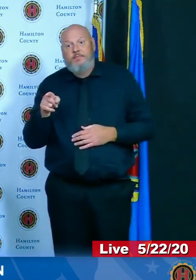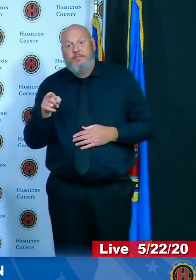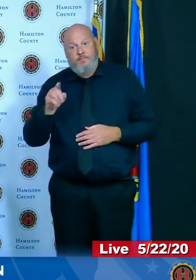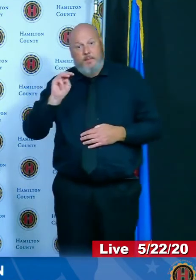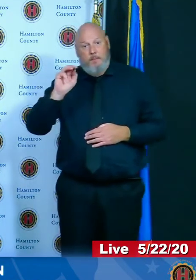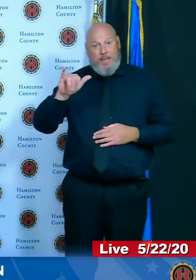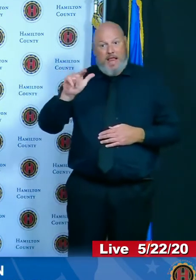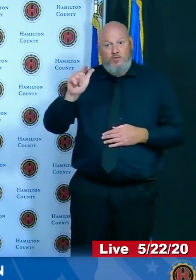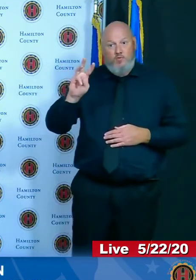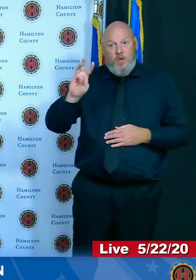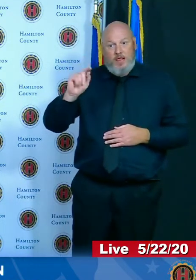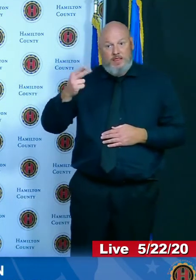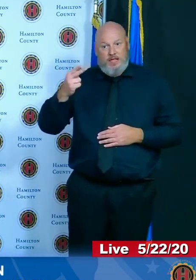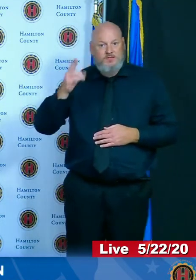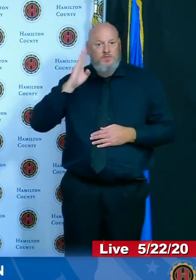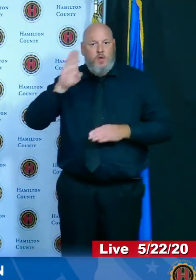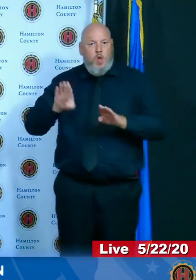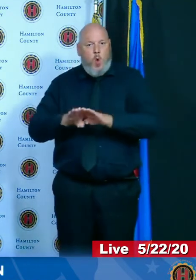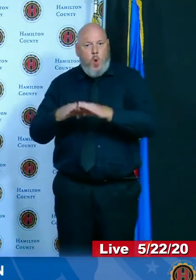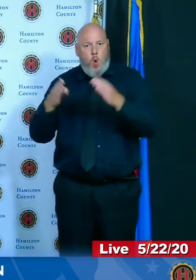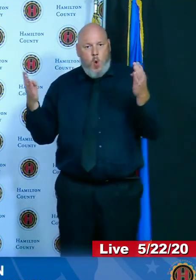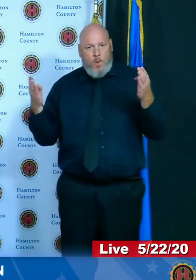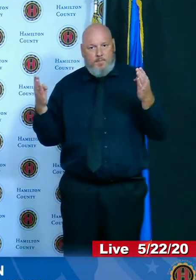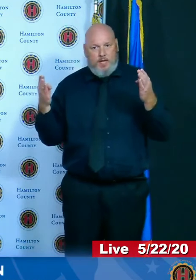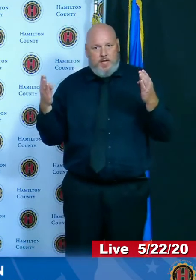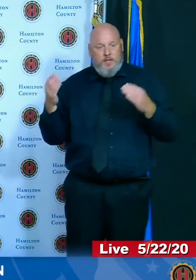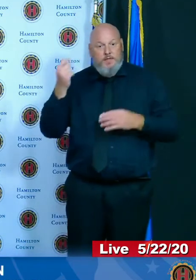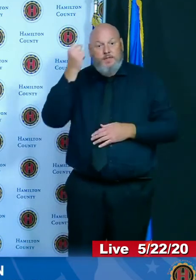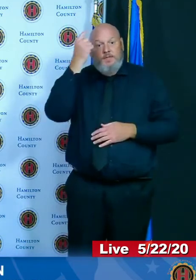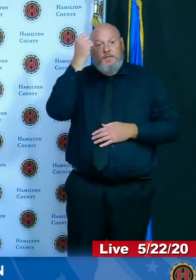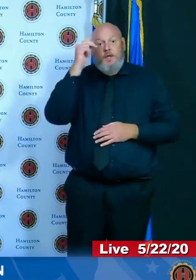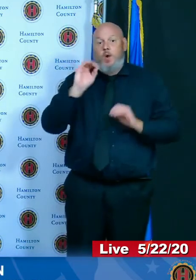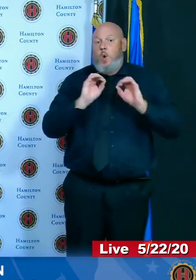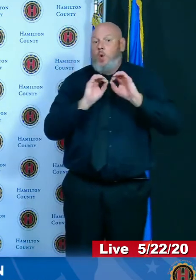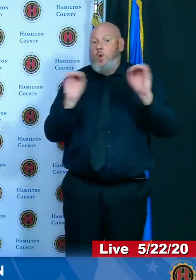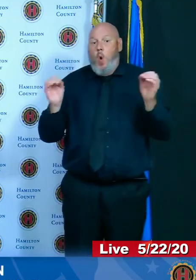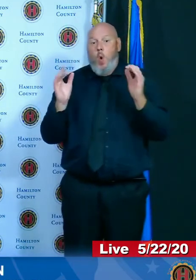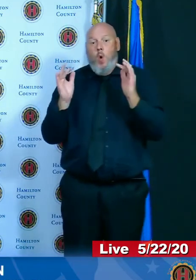contact sports at this time there are no provisions for allowing games for